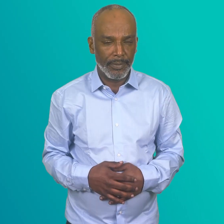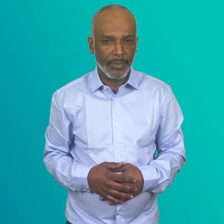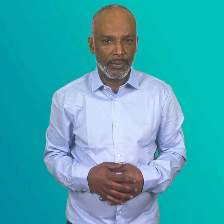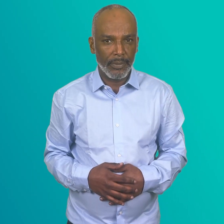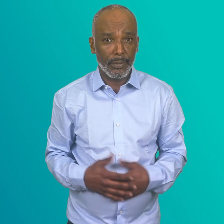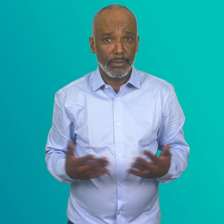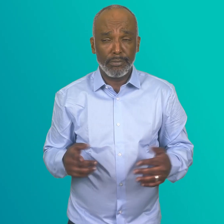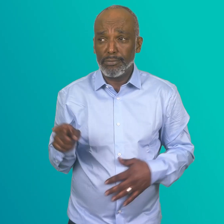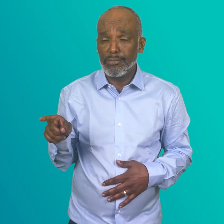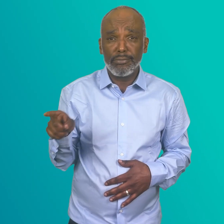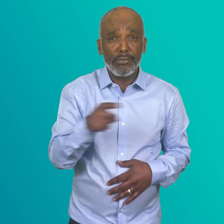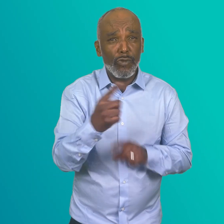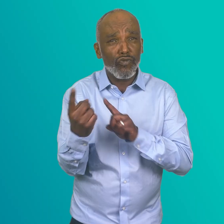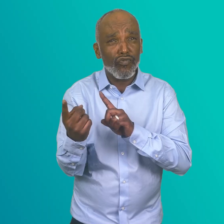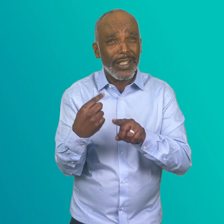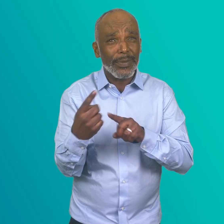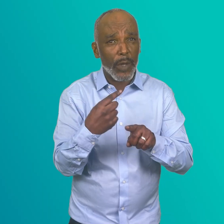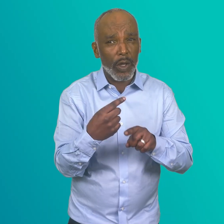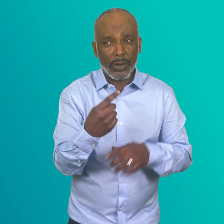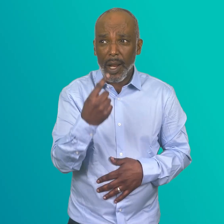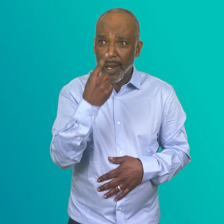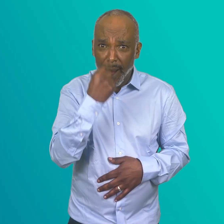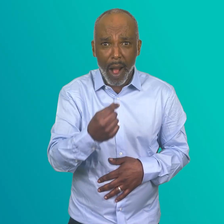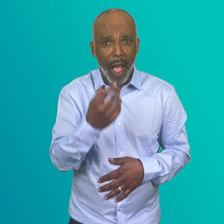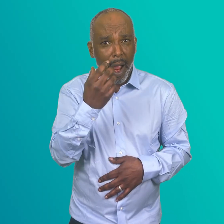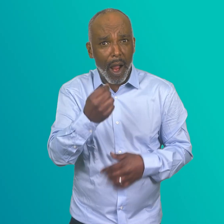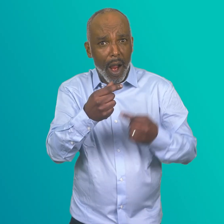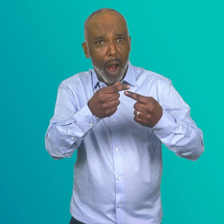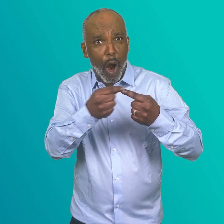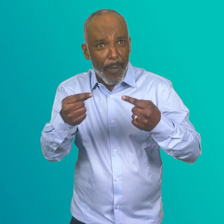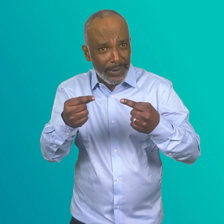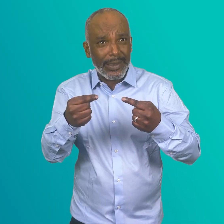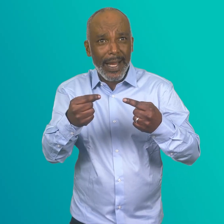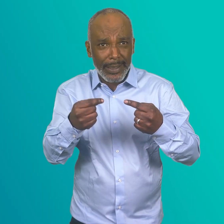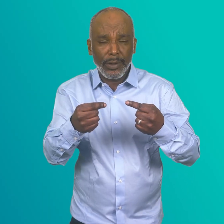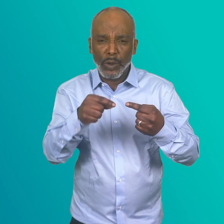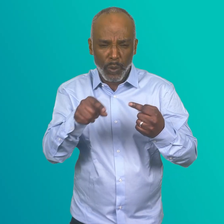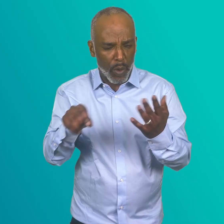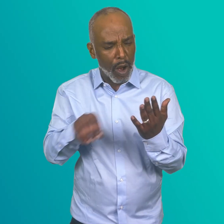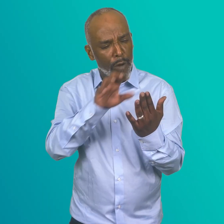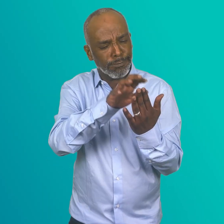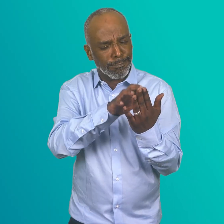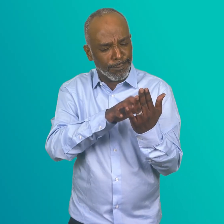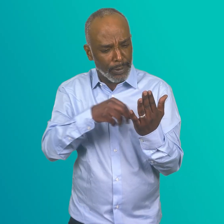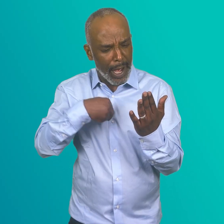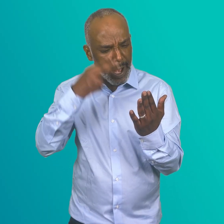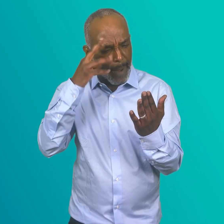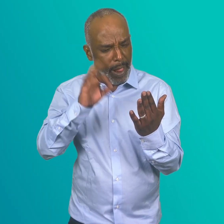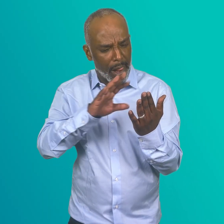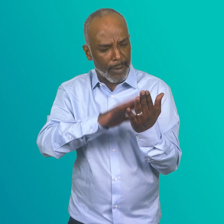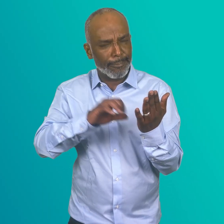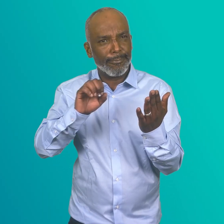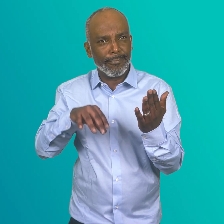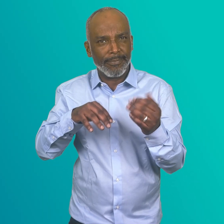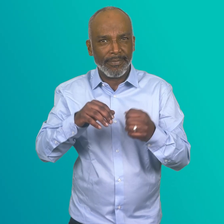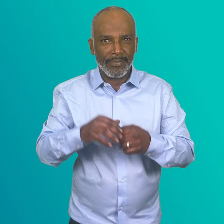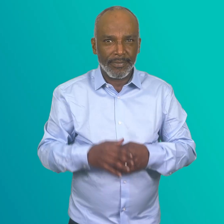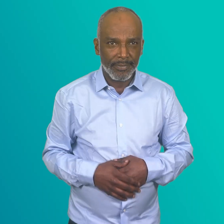Respondents will have the option to submit their views anonymously if they prefer.